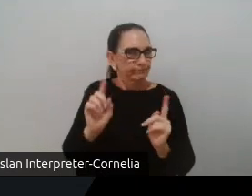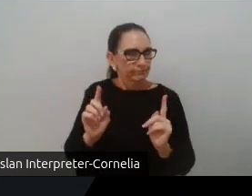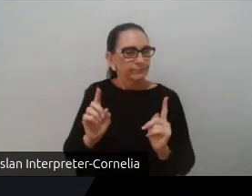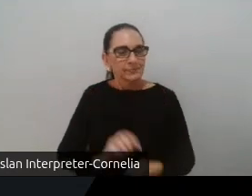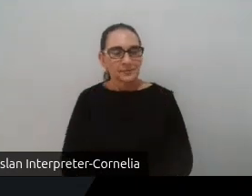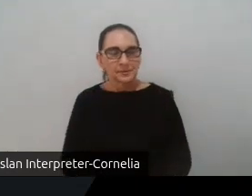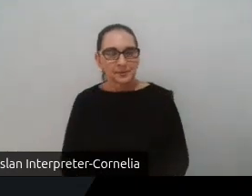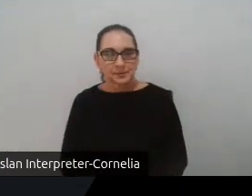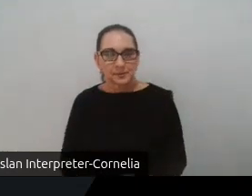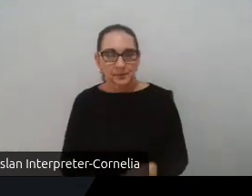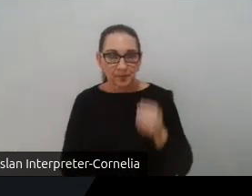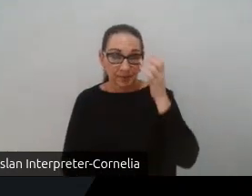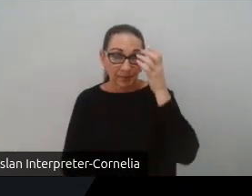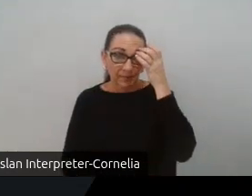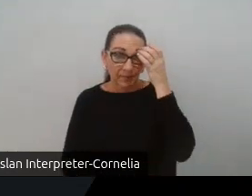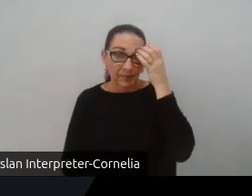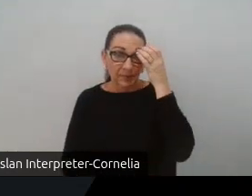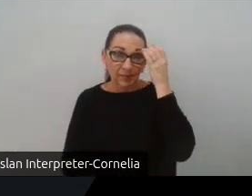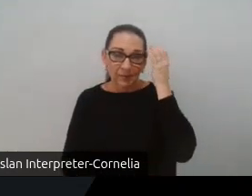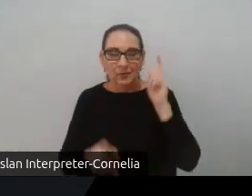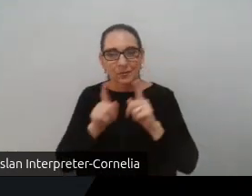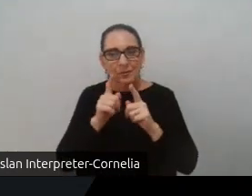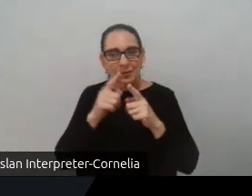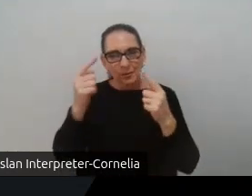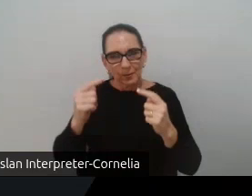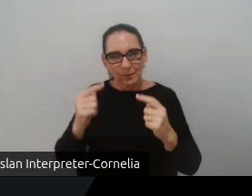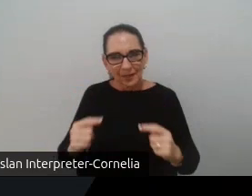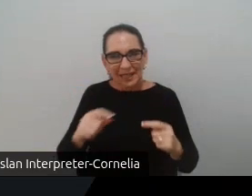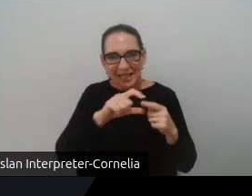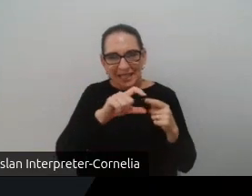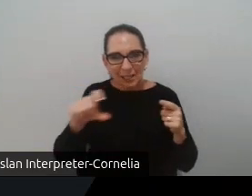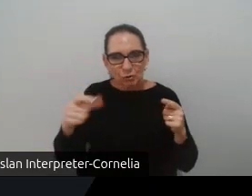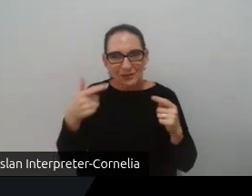We also have section seven a little bit further down. There's no notes on the slide for it,